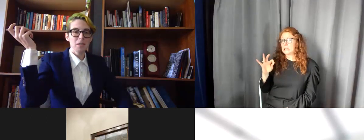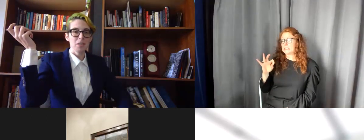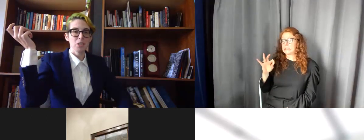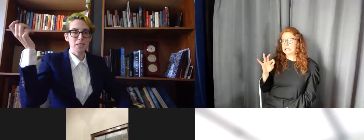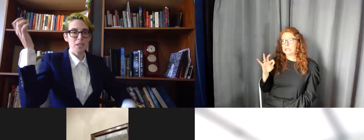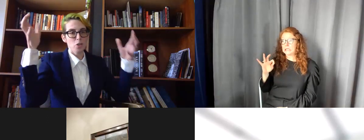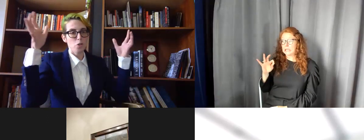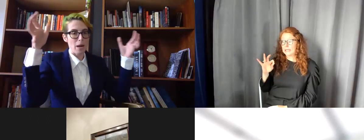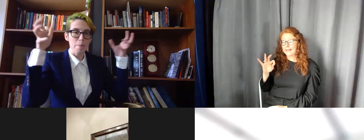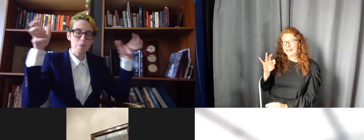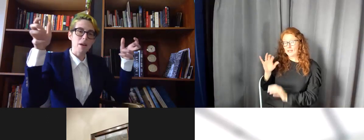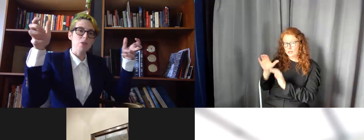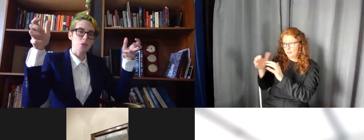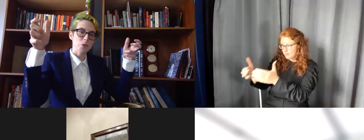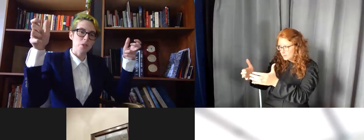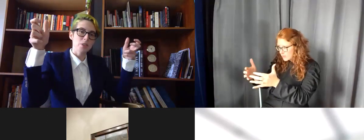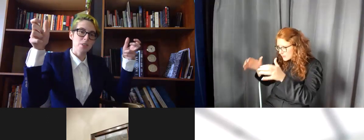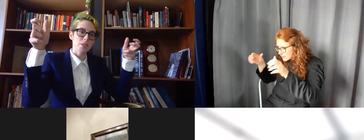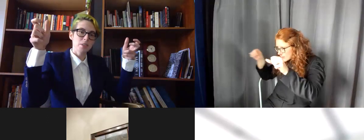Farrah Garland: They just like Grab them by the shoulders